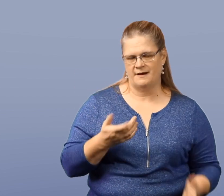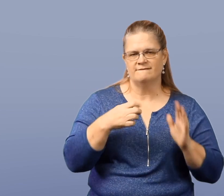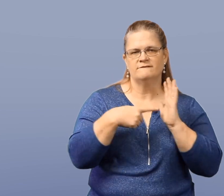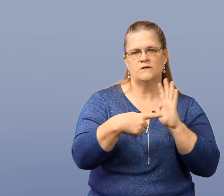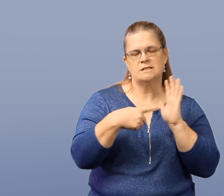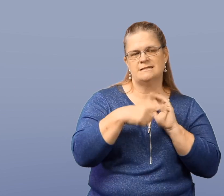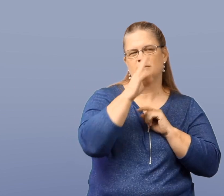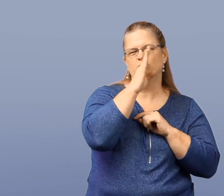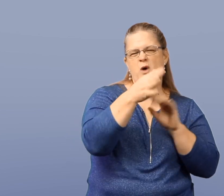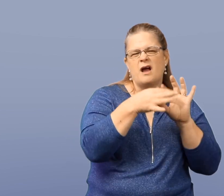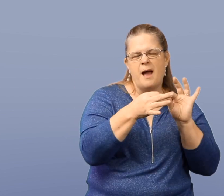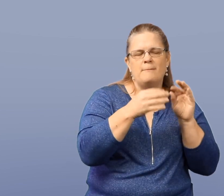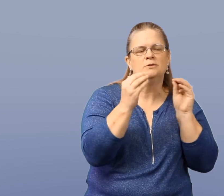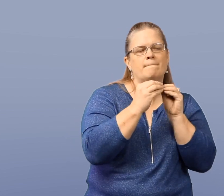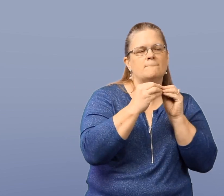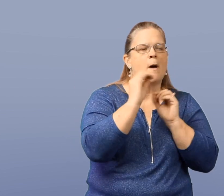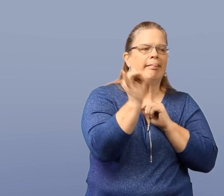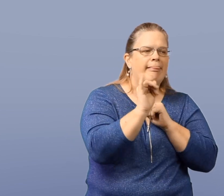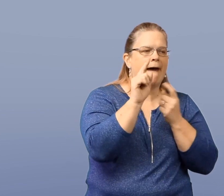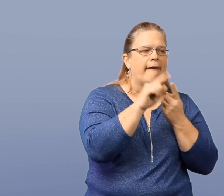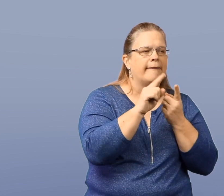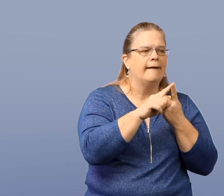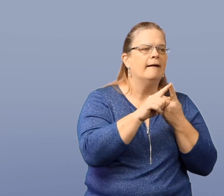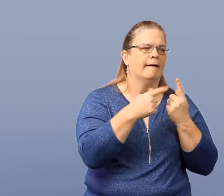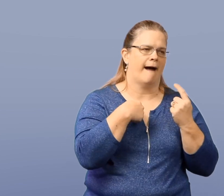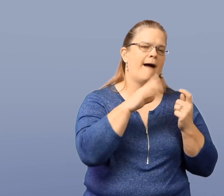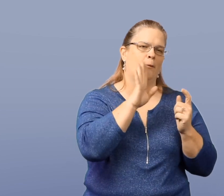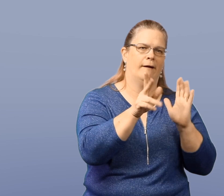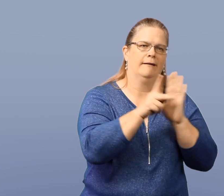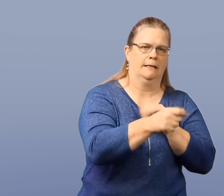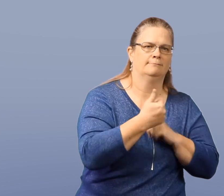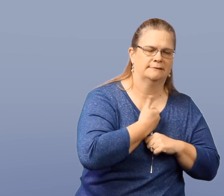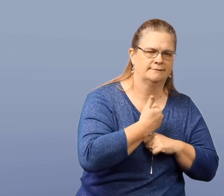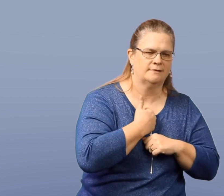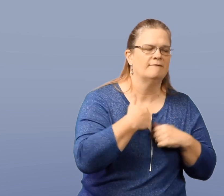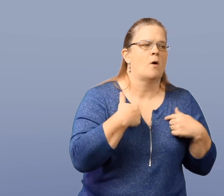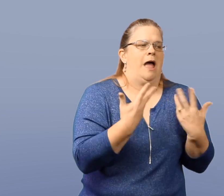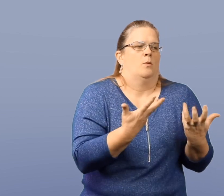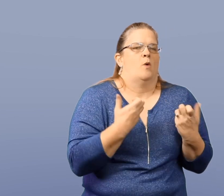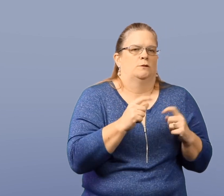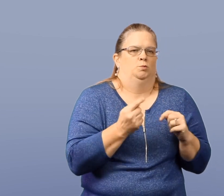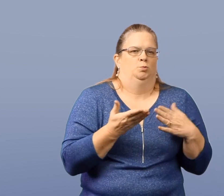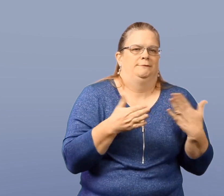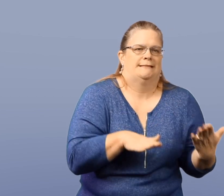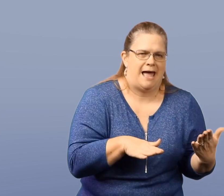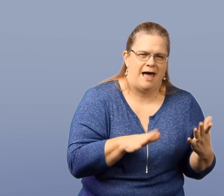For example, direct comments are more like, I will kill myself, I want to die.